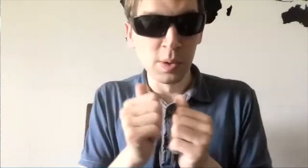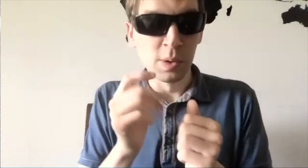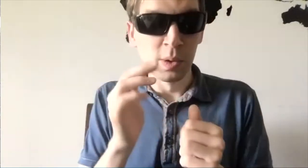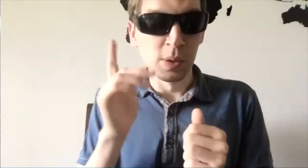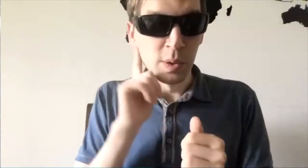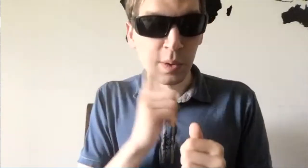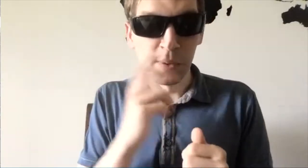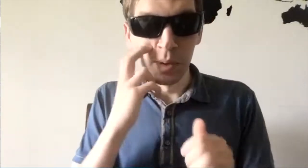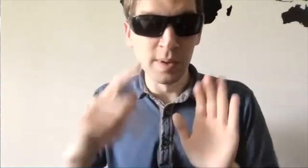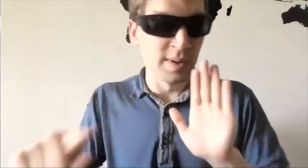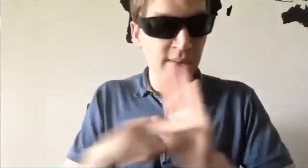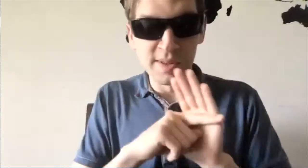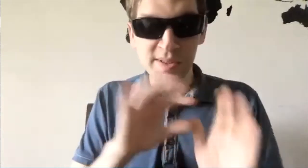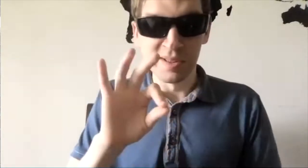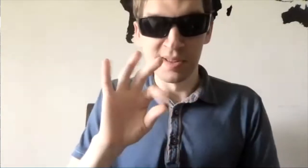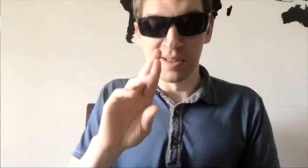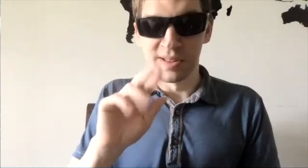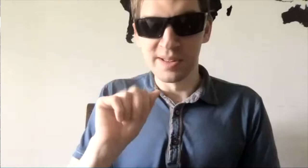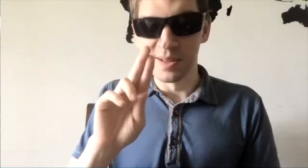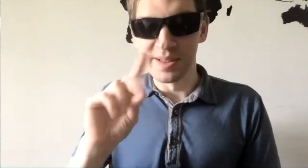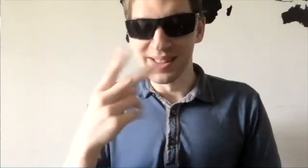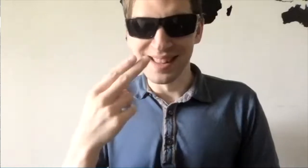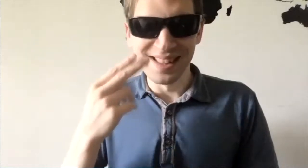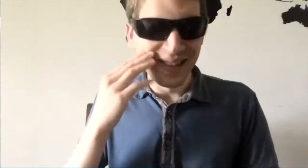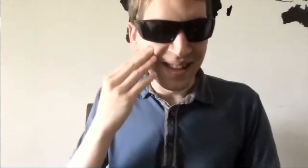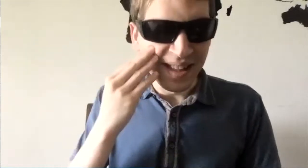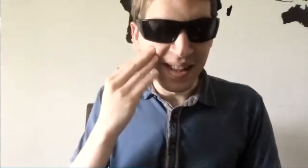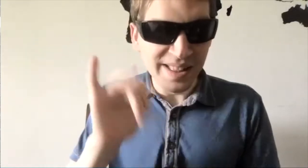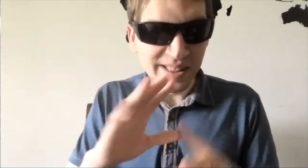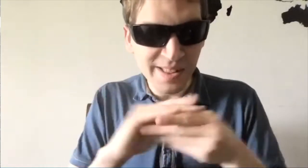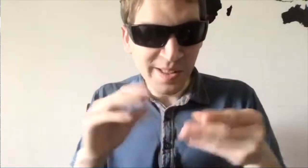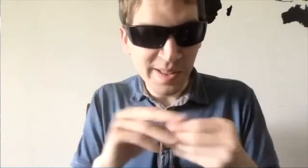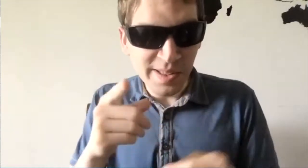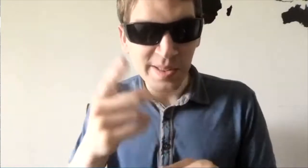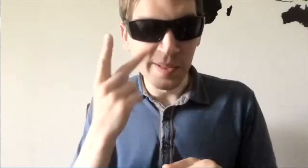I remember even with a recent movie that came out,